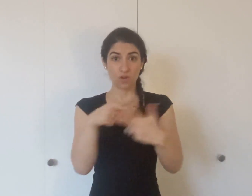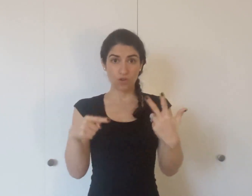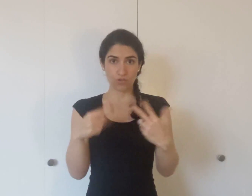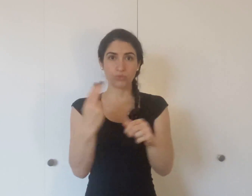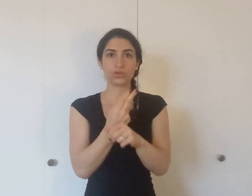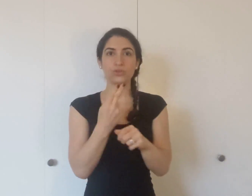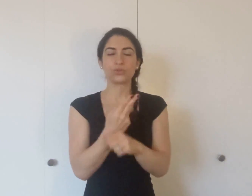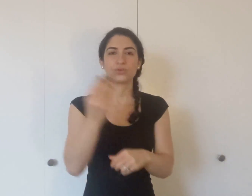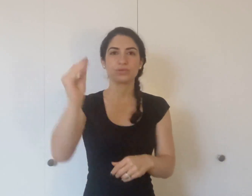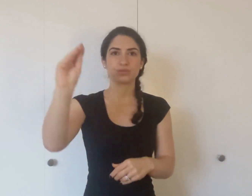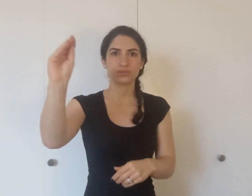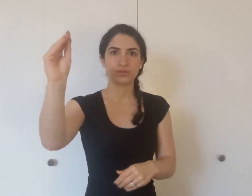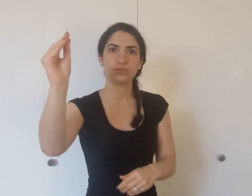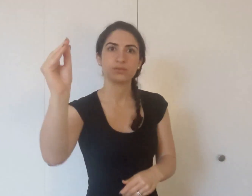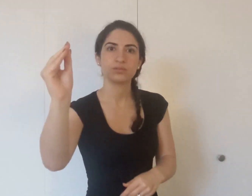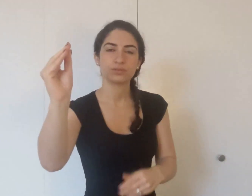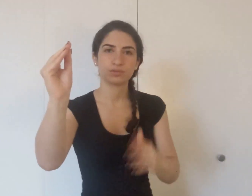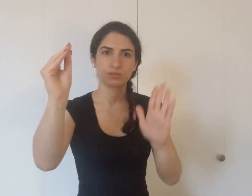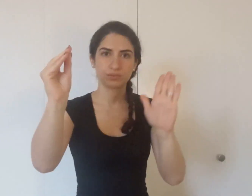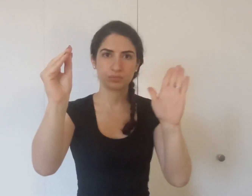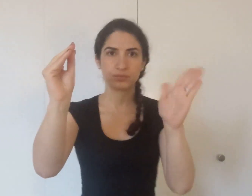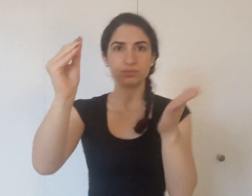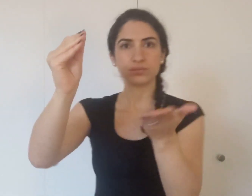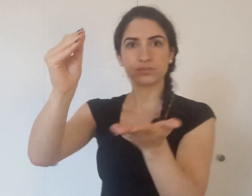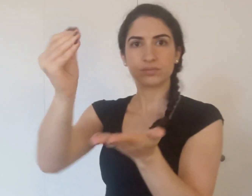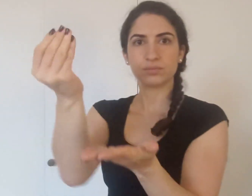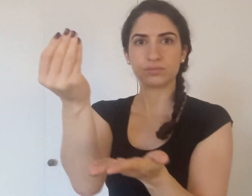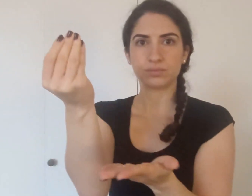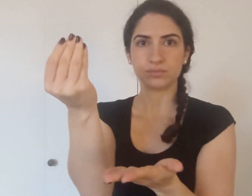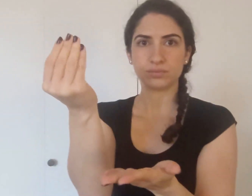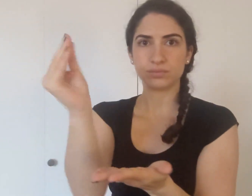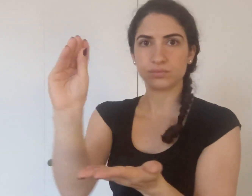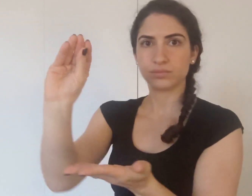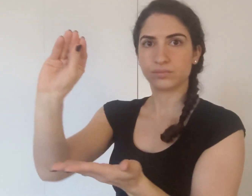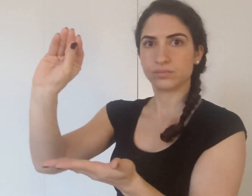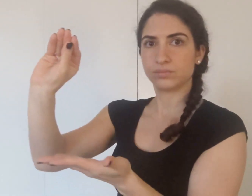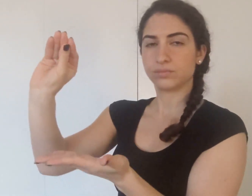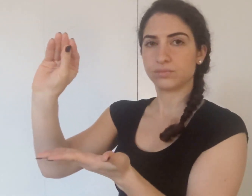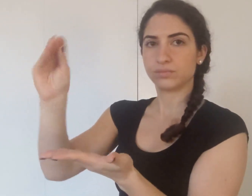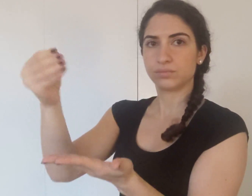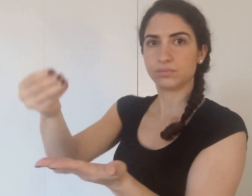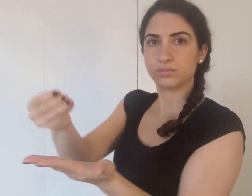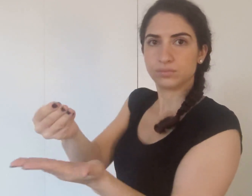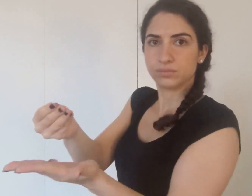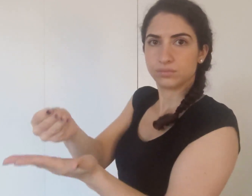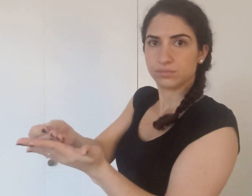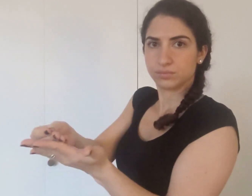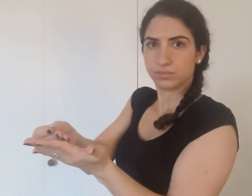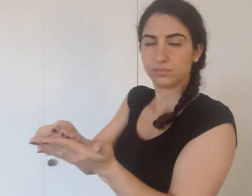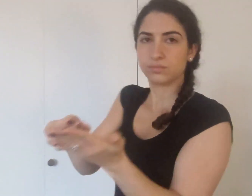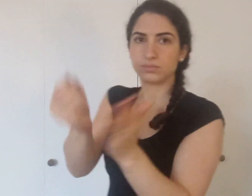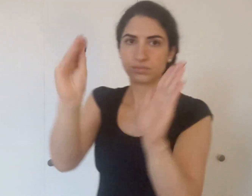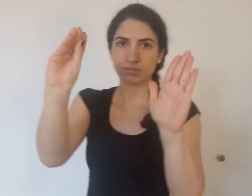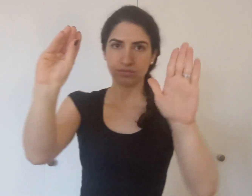These three use this handshape -- the "flat O" -- on the opposite palm.